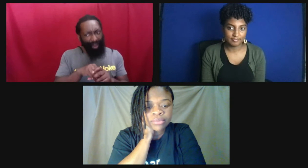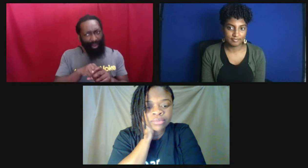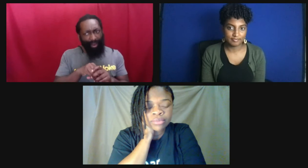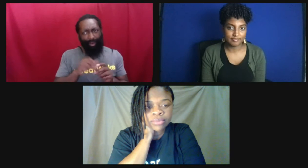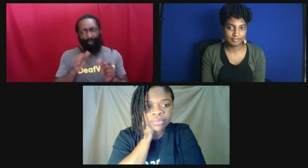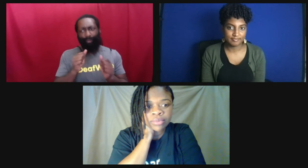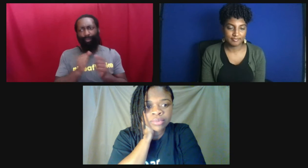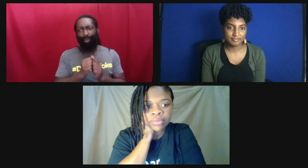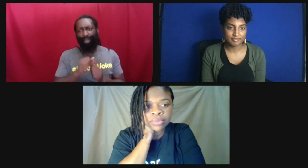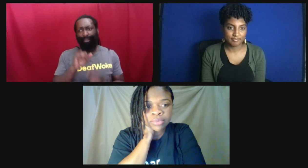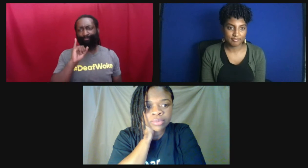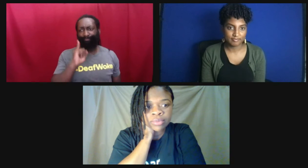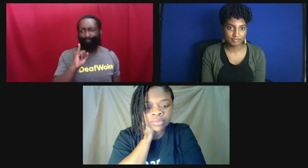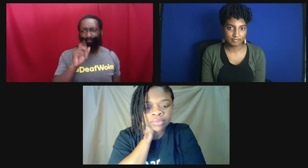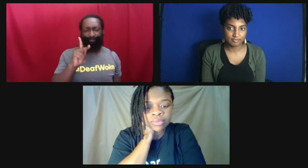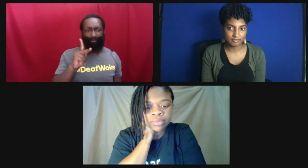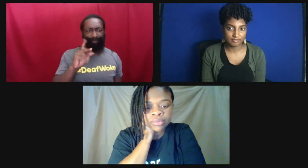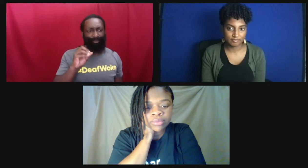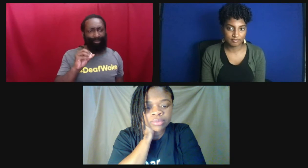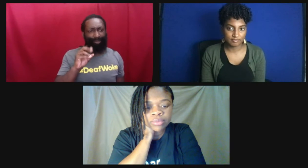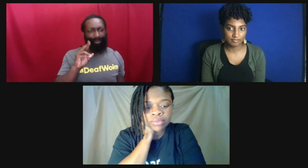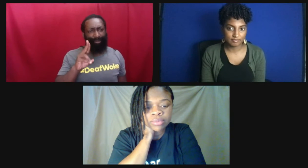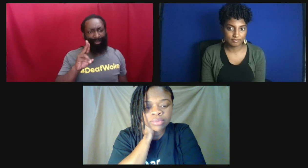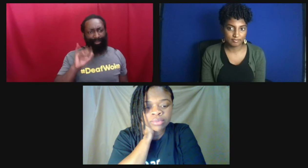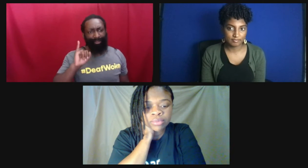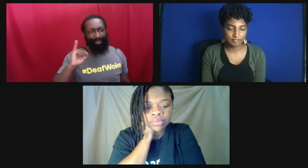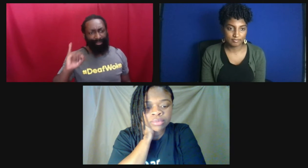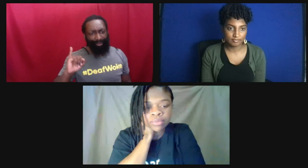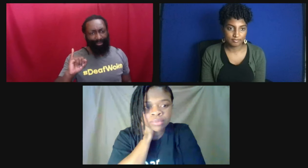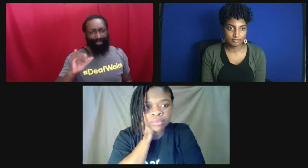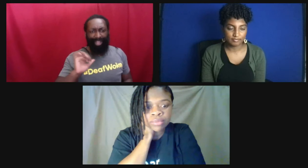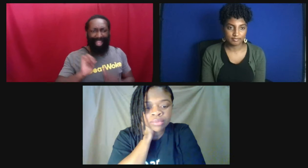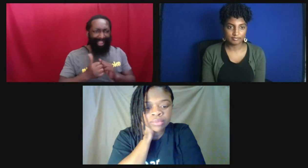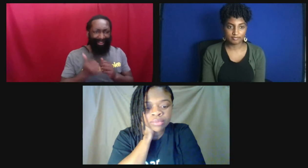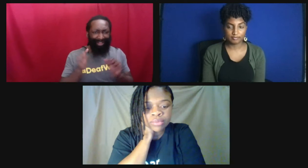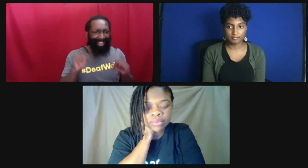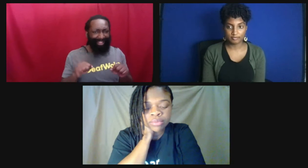how can people get involved with Ikouii, your organization?